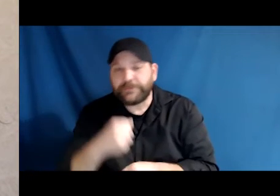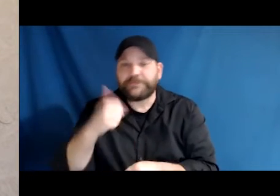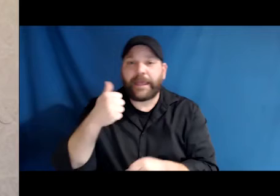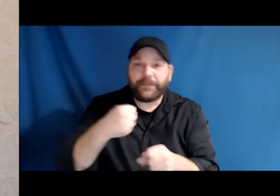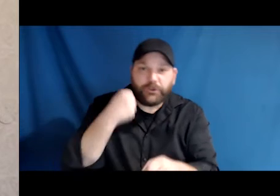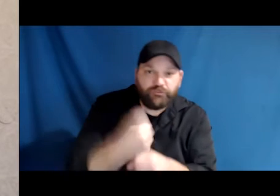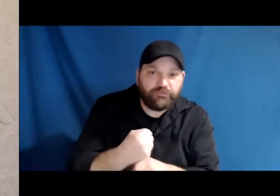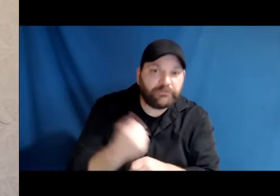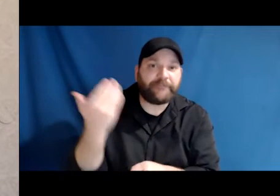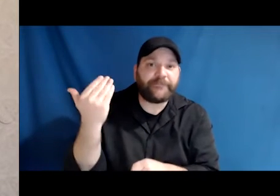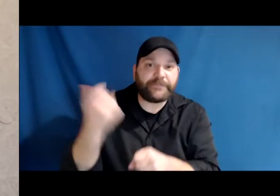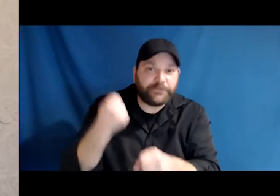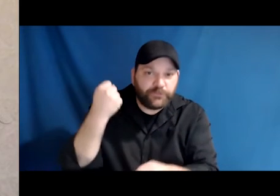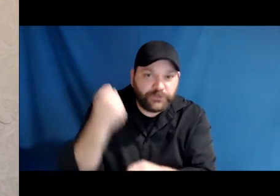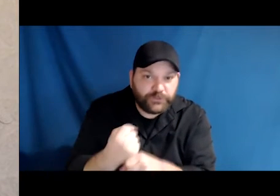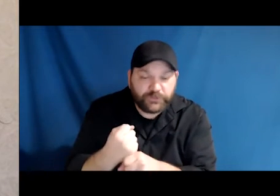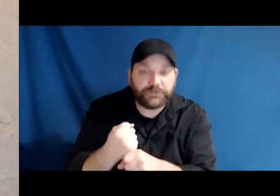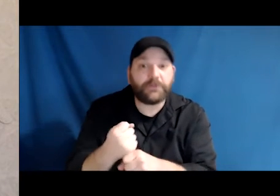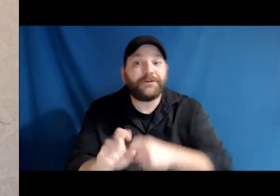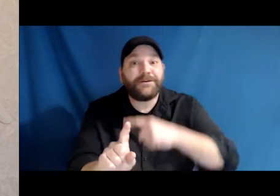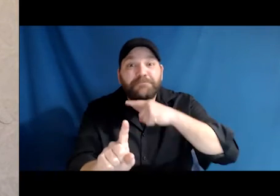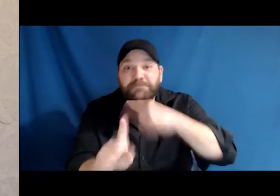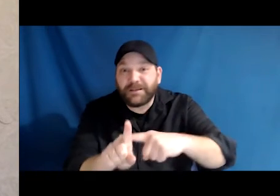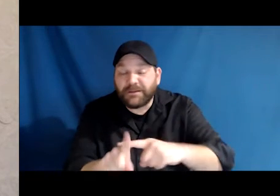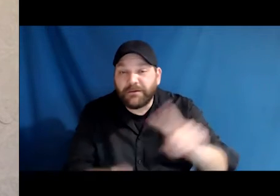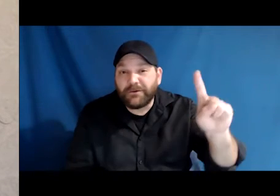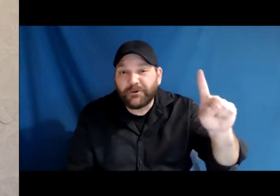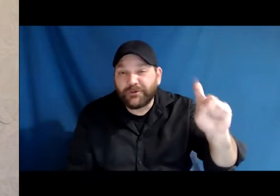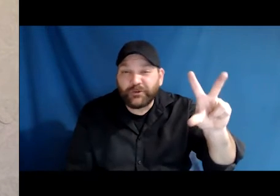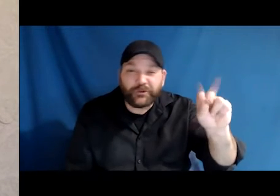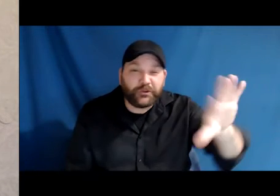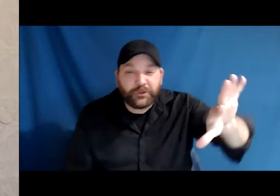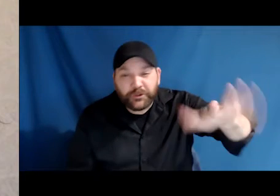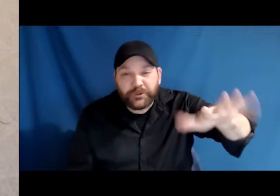We also have almost 130 employees celebrating milestones